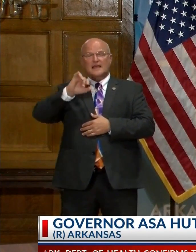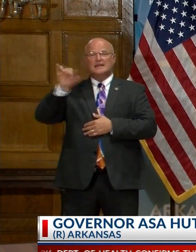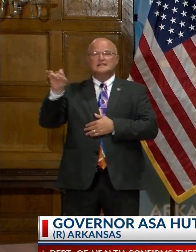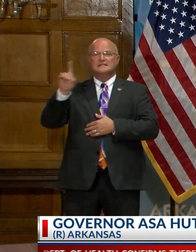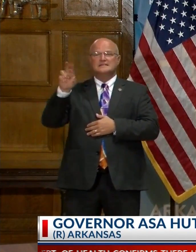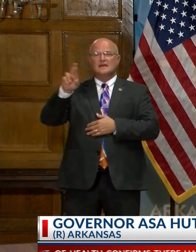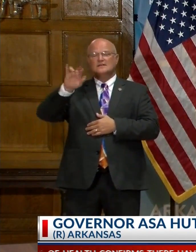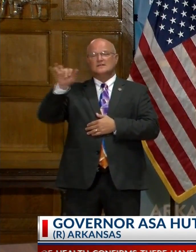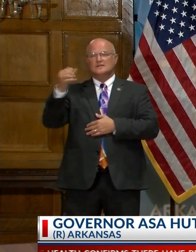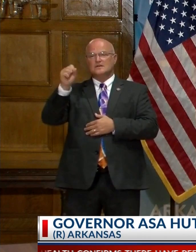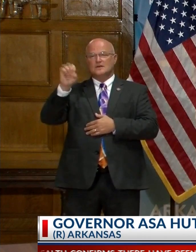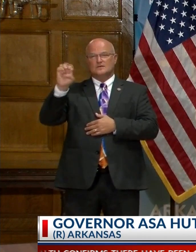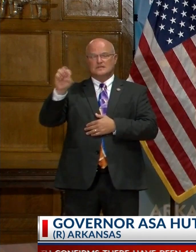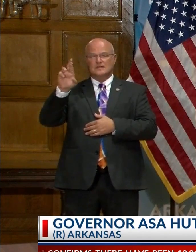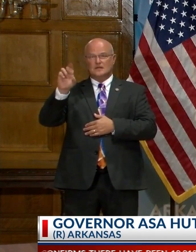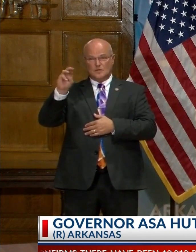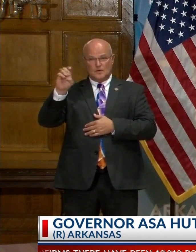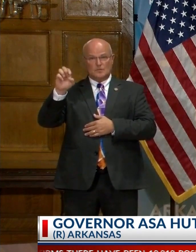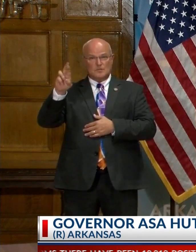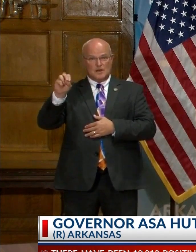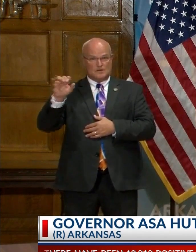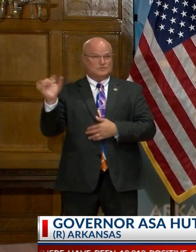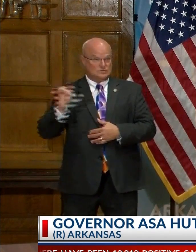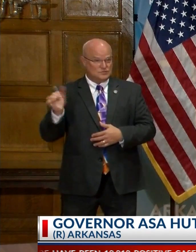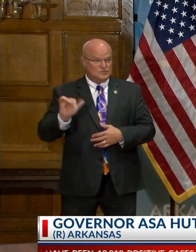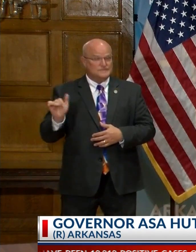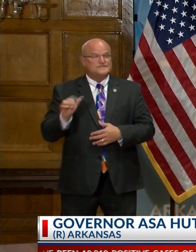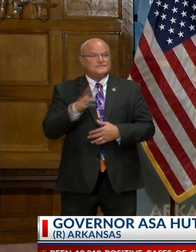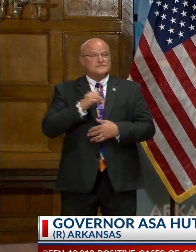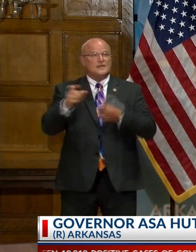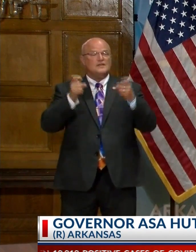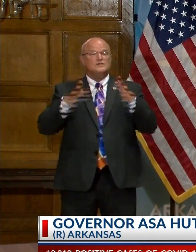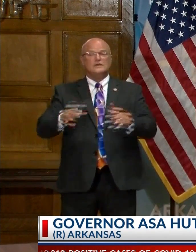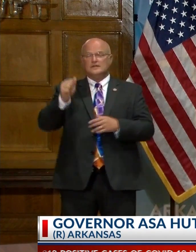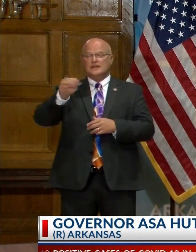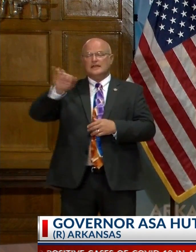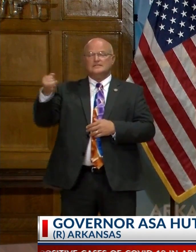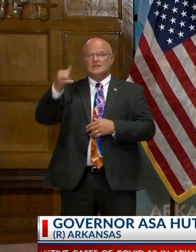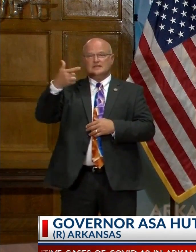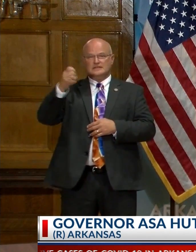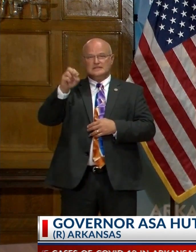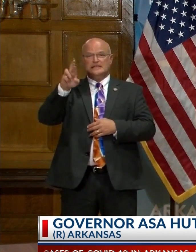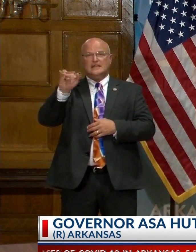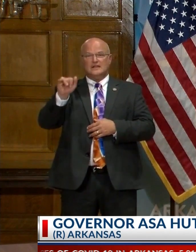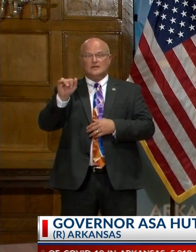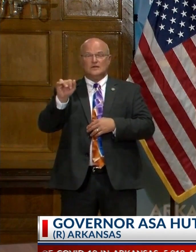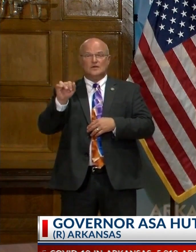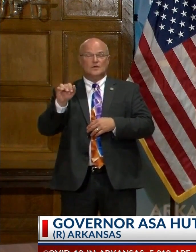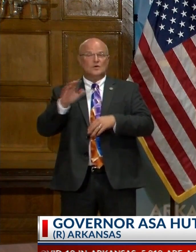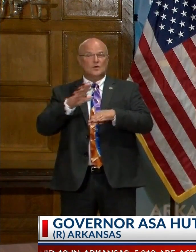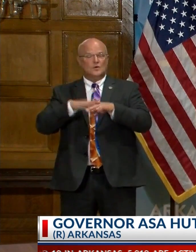TODAY'S COVID-19 DAILY UPDATE. I AM PLEASED TO BE JOINED BY SECRETARY NATE SMITH.